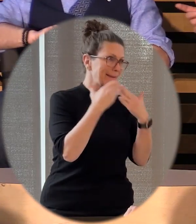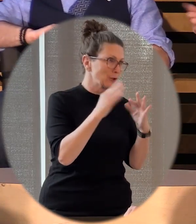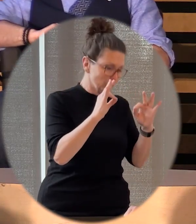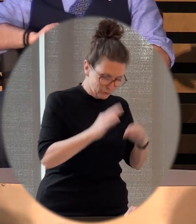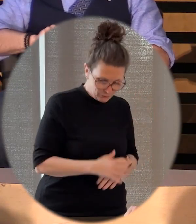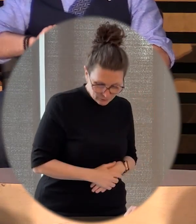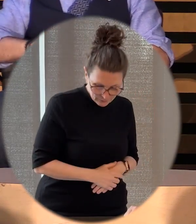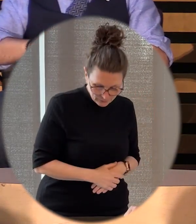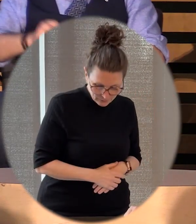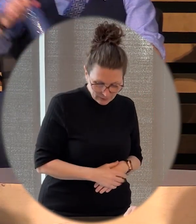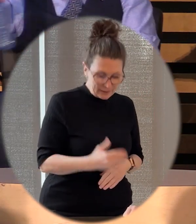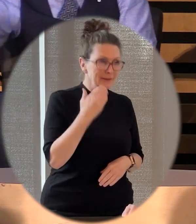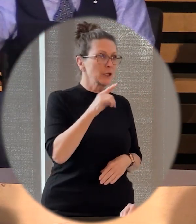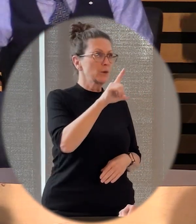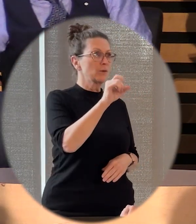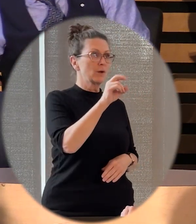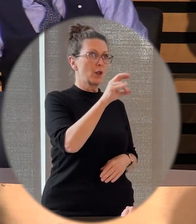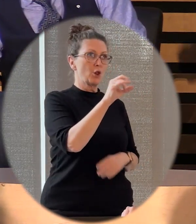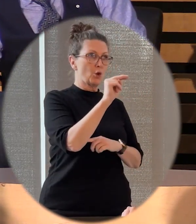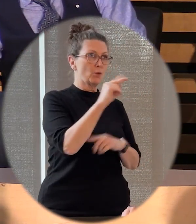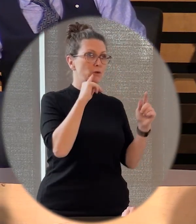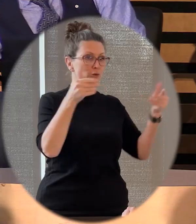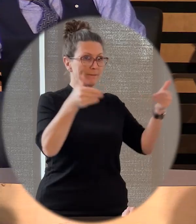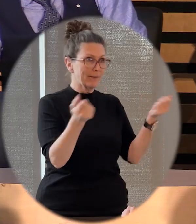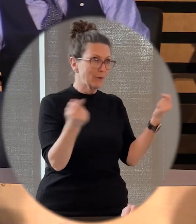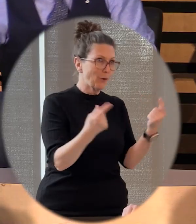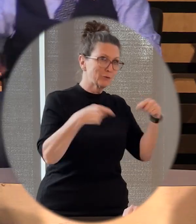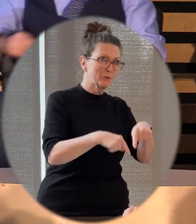Lorin for bringing us together and as well as Cailin who's on the floor there who's done a